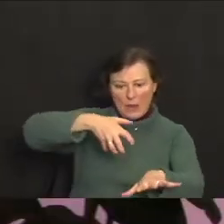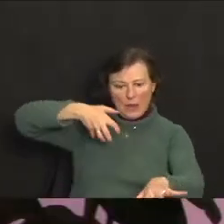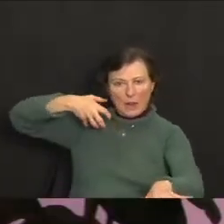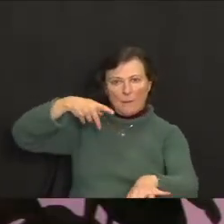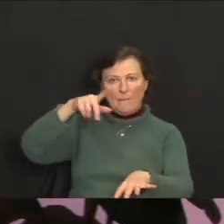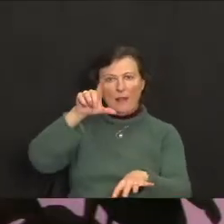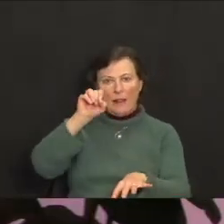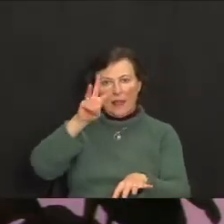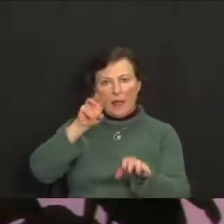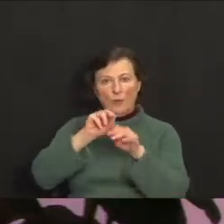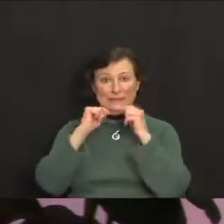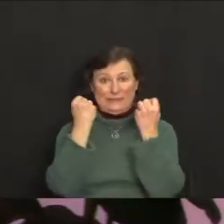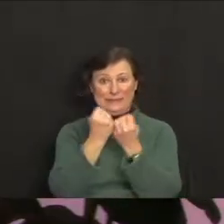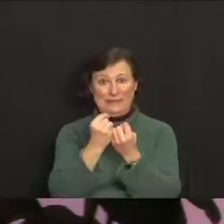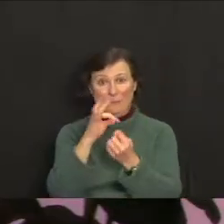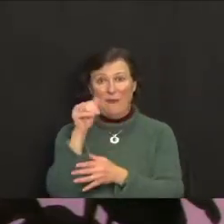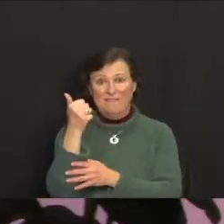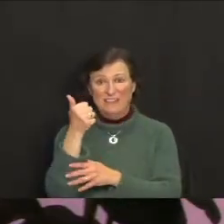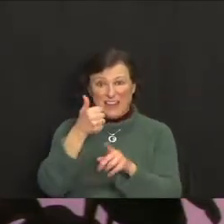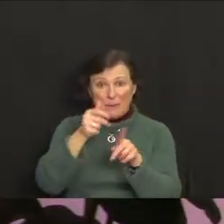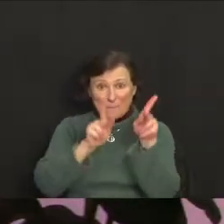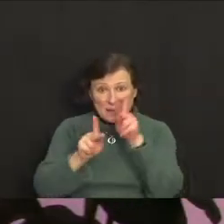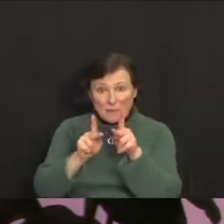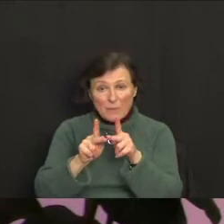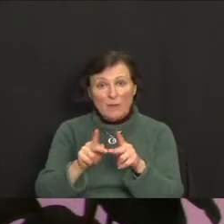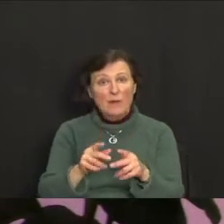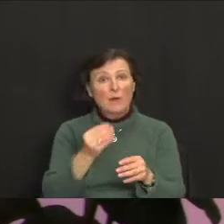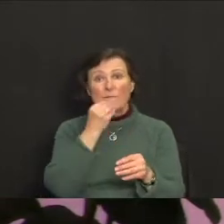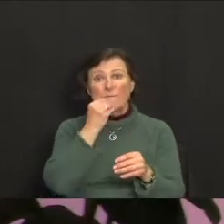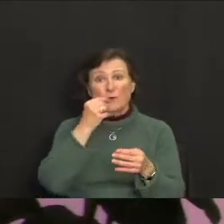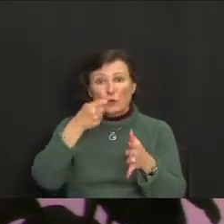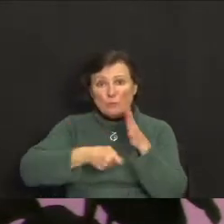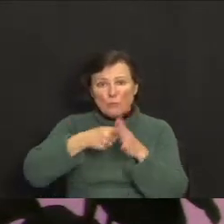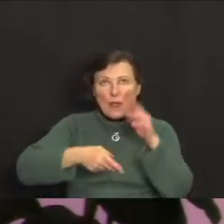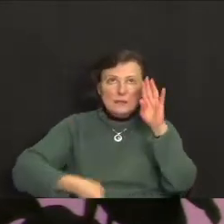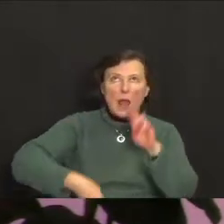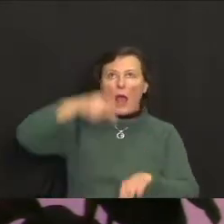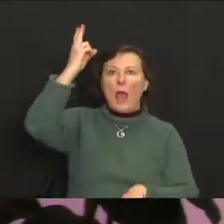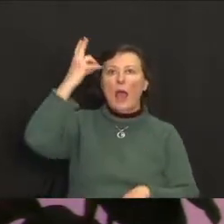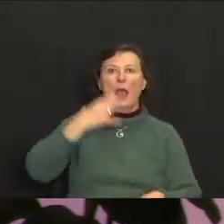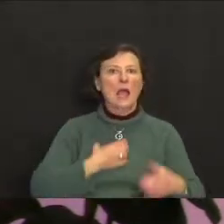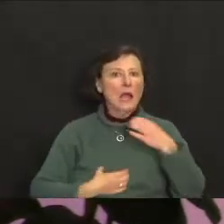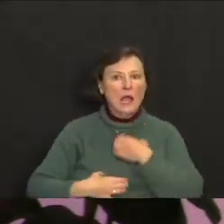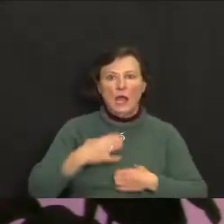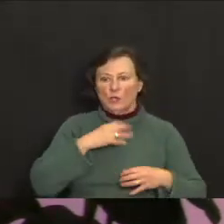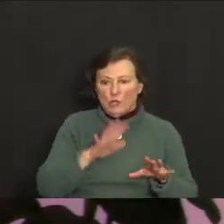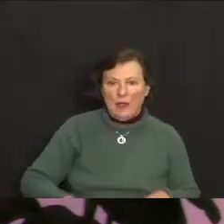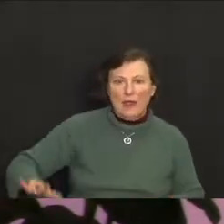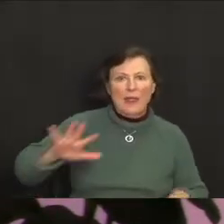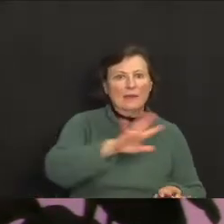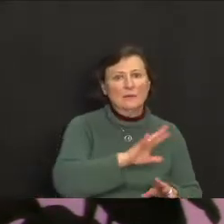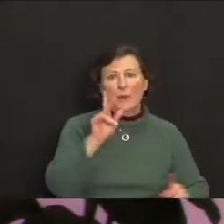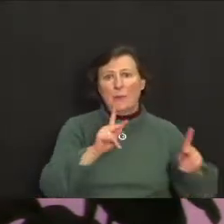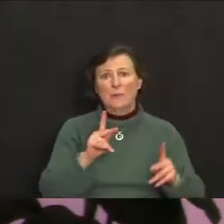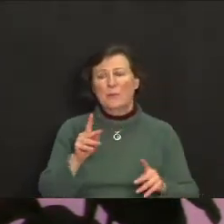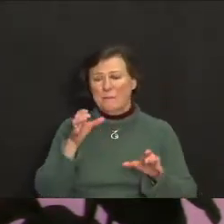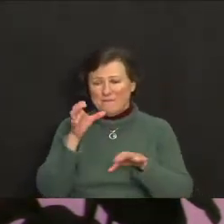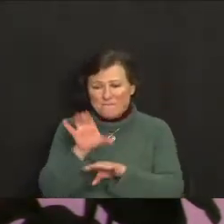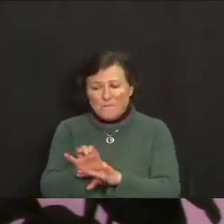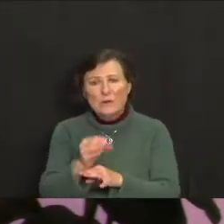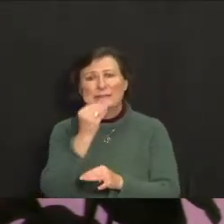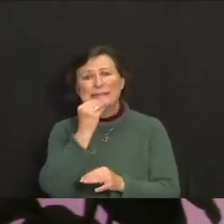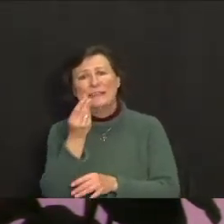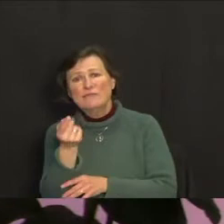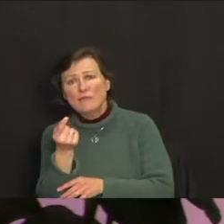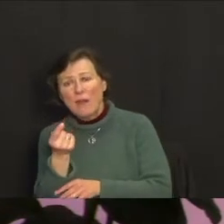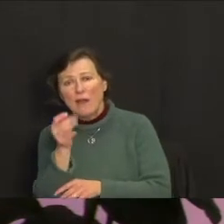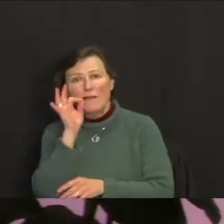Food prices skyrocketed, famine raged, and soon people were forced to eat dogs, cats, animal skins,